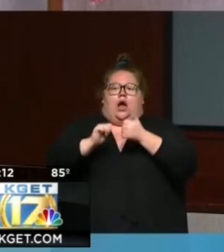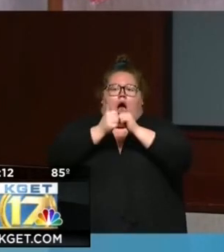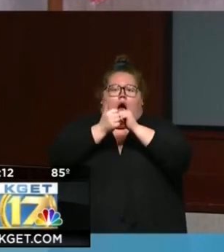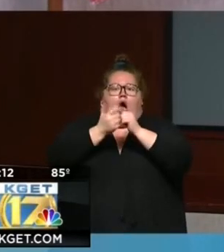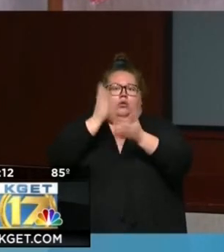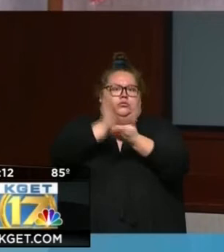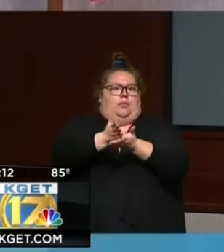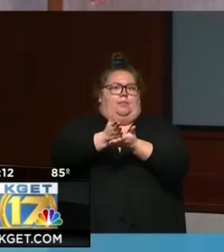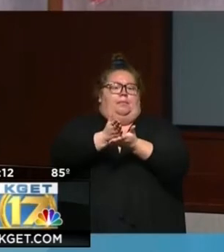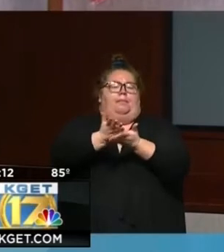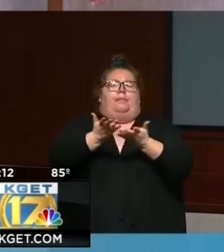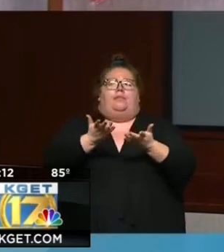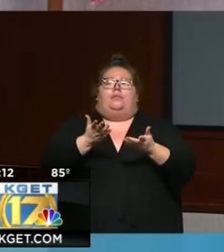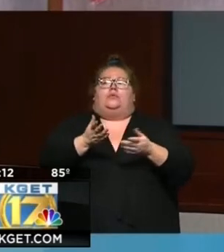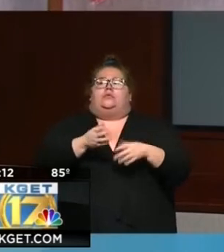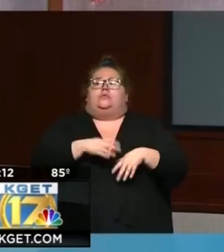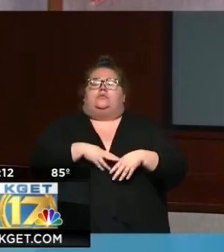CAN TRACK AND FIND EARLY